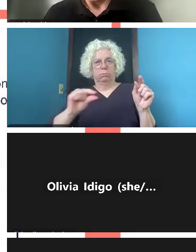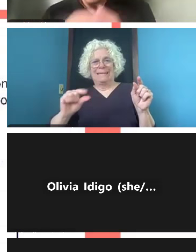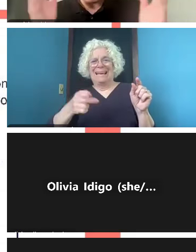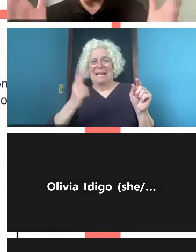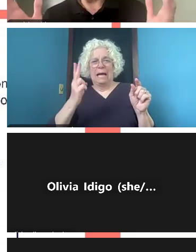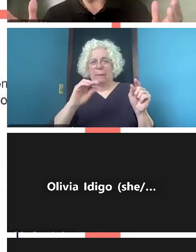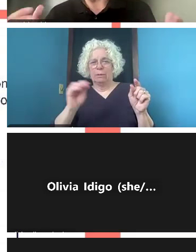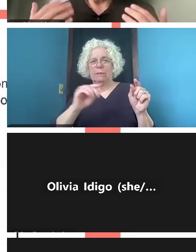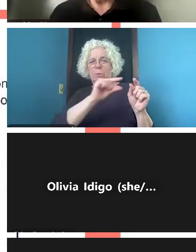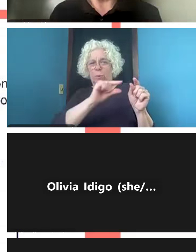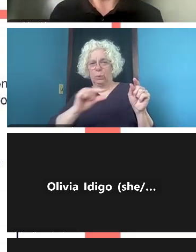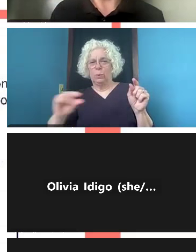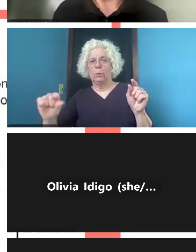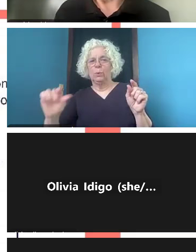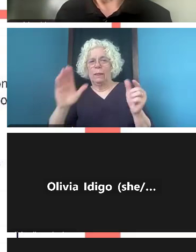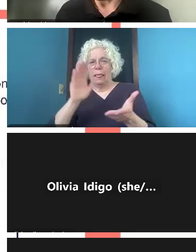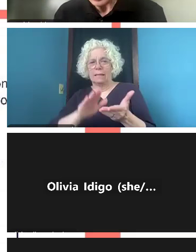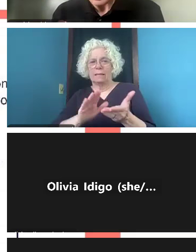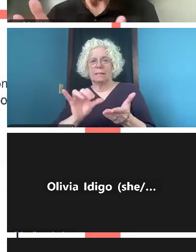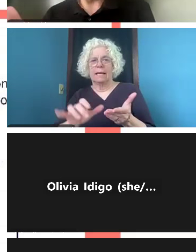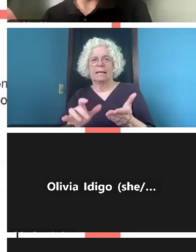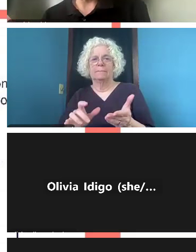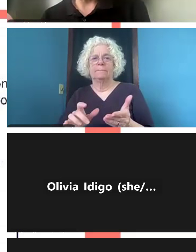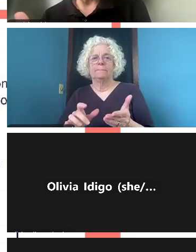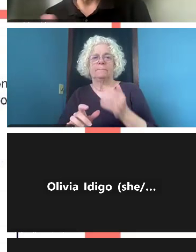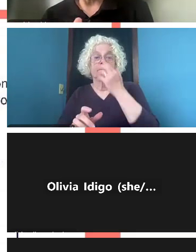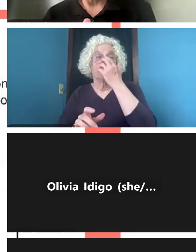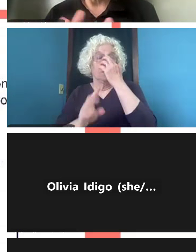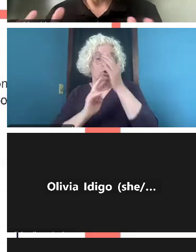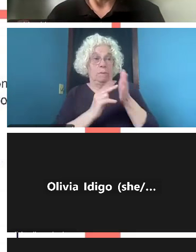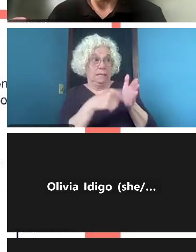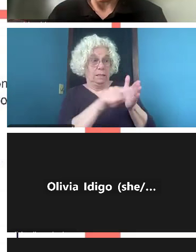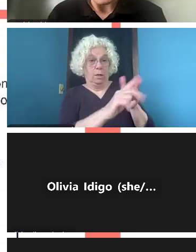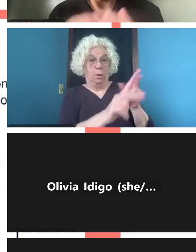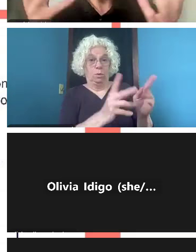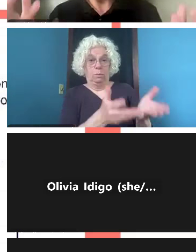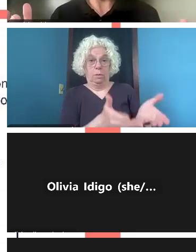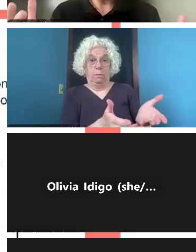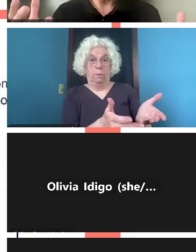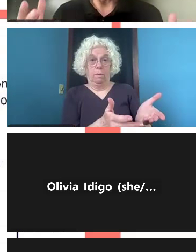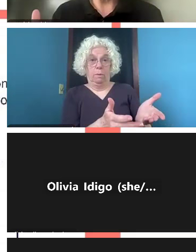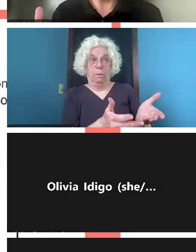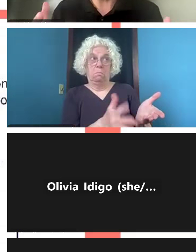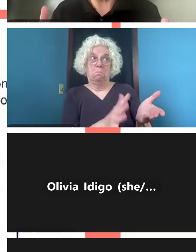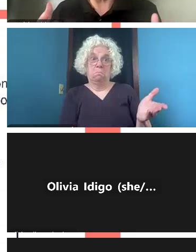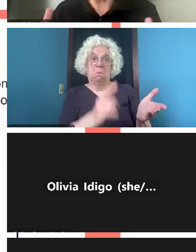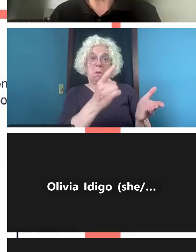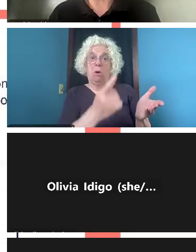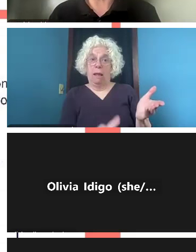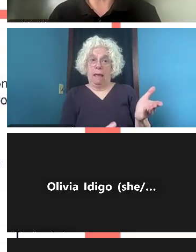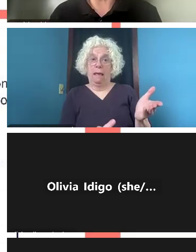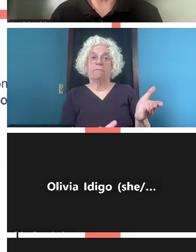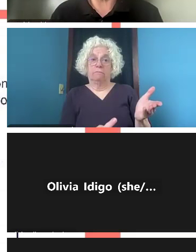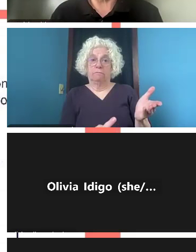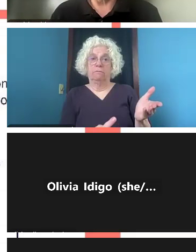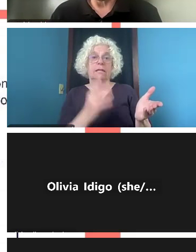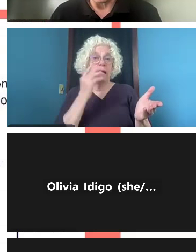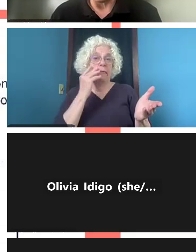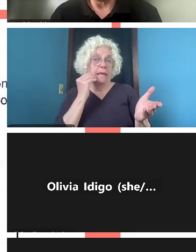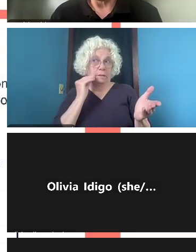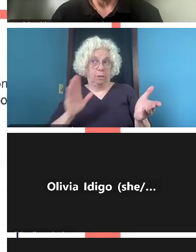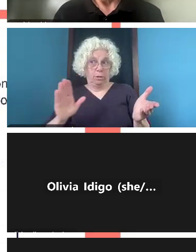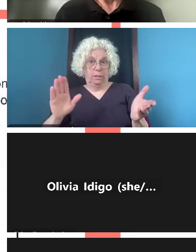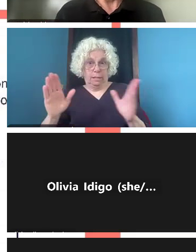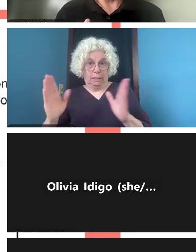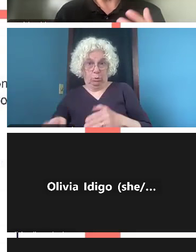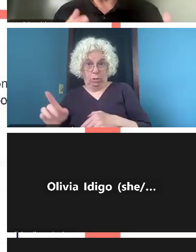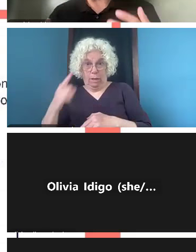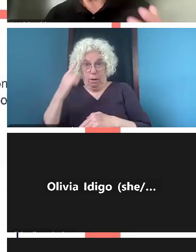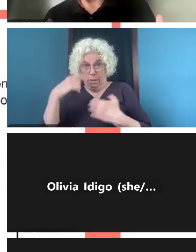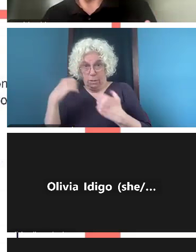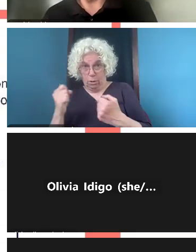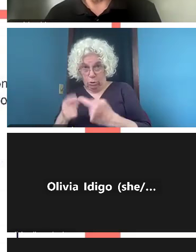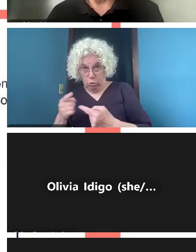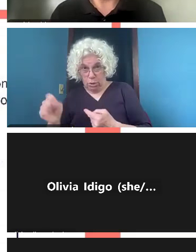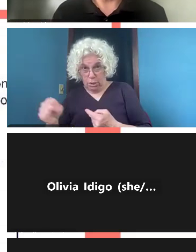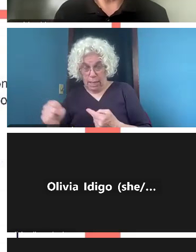So, so far here's what we kind of know, right? Our trusted messengers, I've had about half of them had an experience during a mental health struggle or challenge.